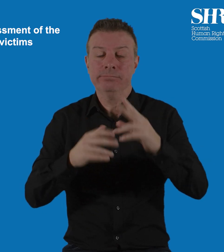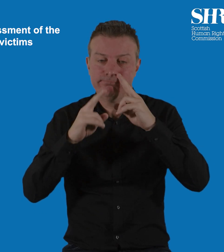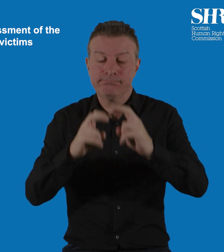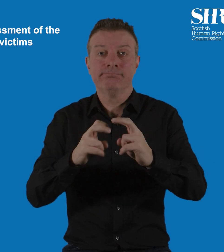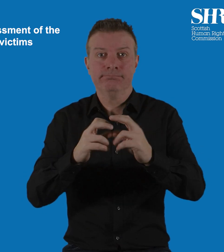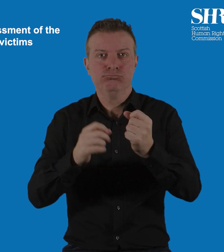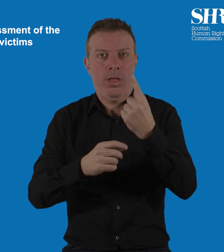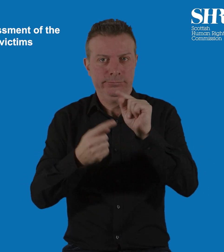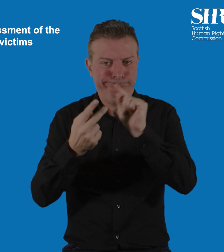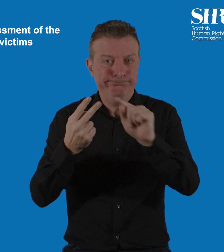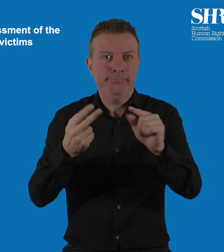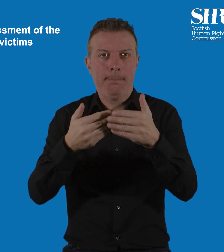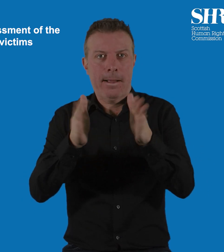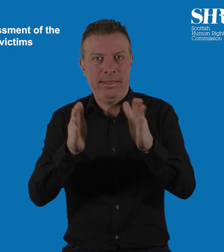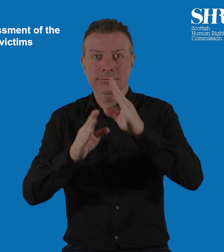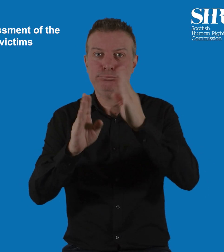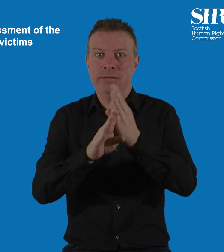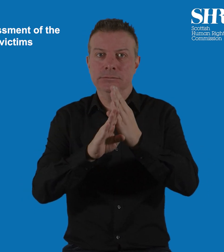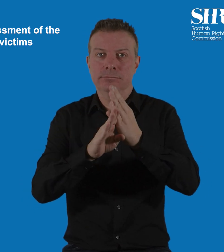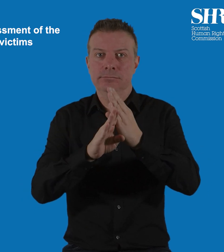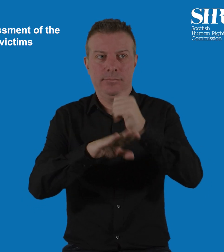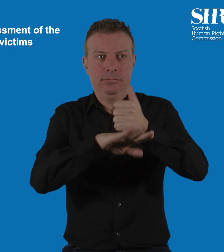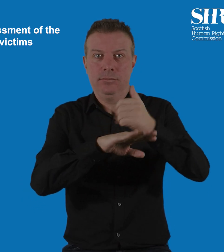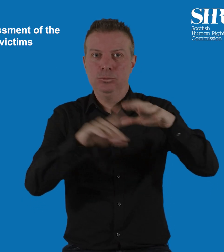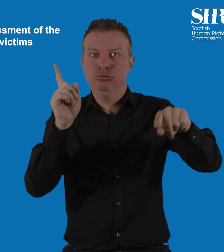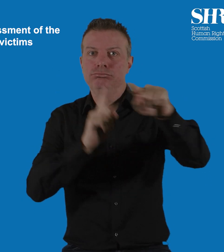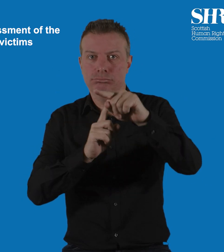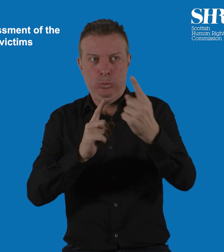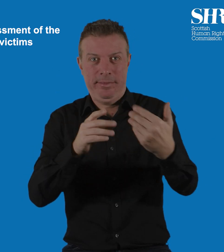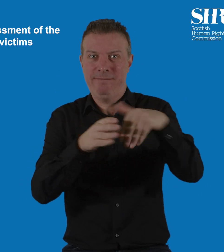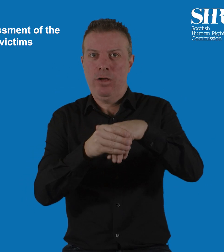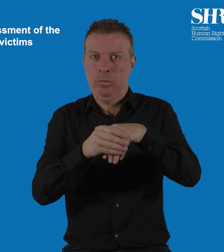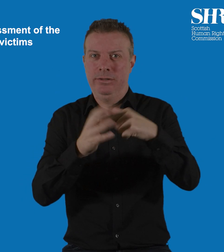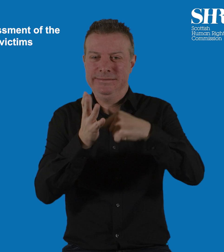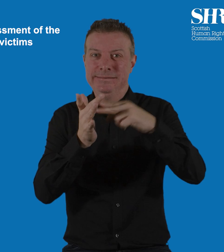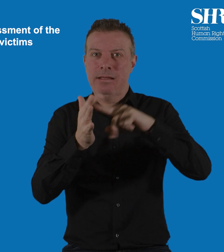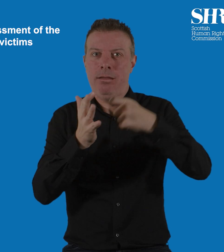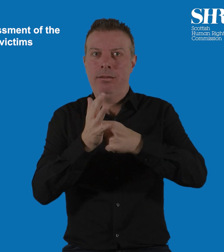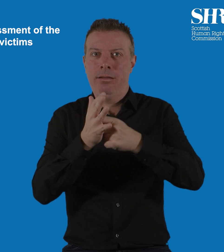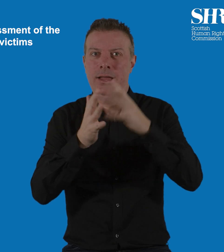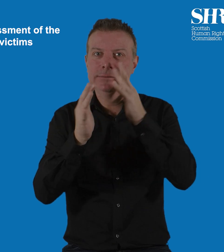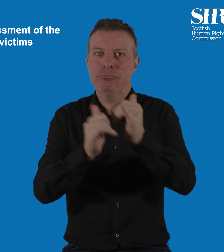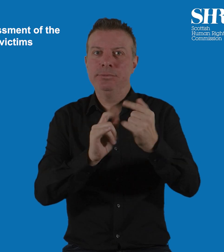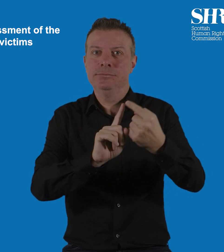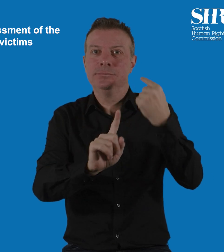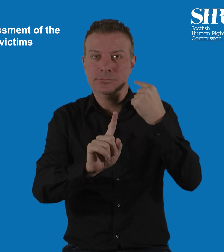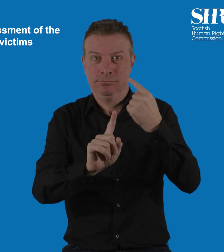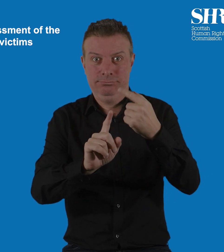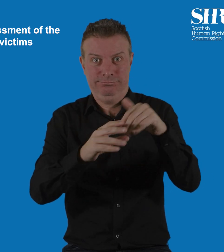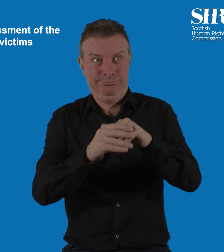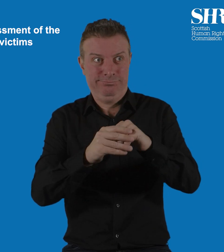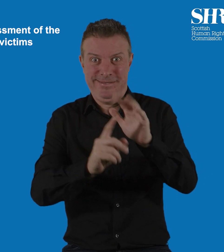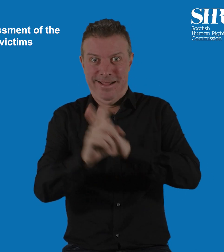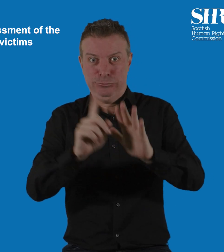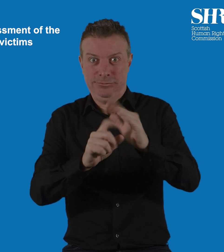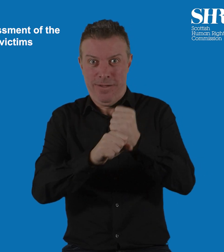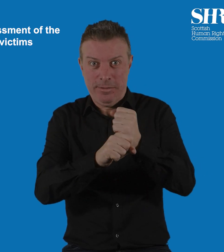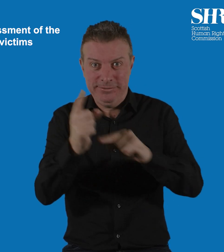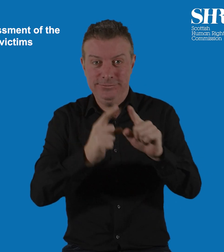It found that a range of public and private institutions participated in the Tinker Experiment, including national governments,